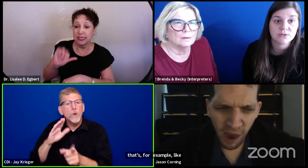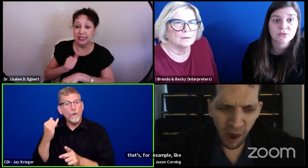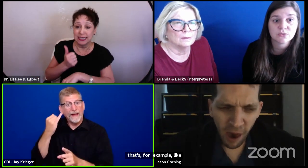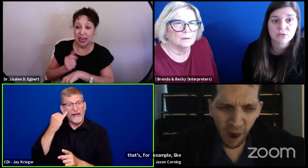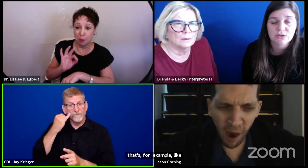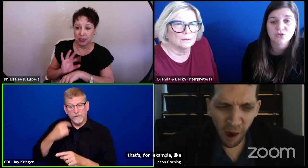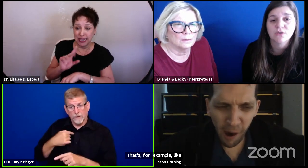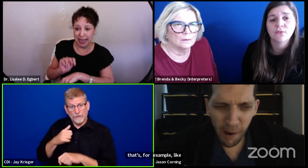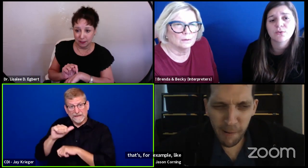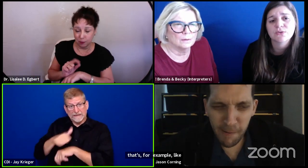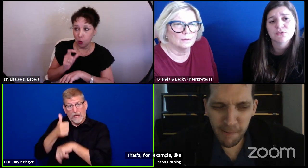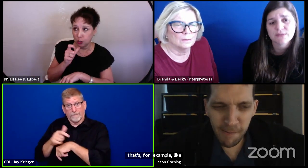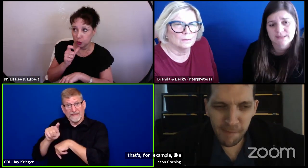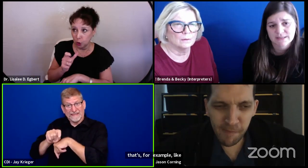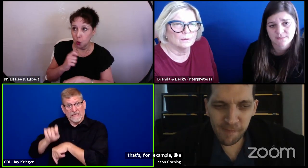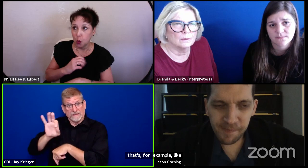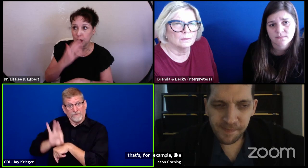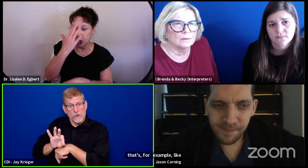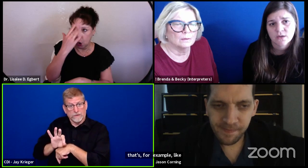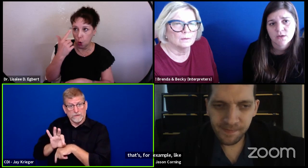They're served through the school system.